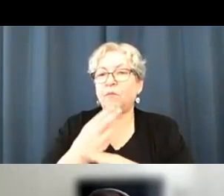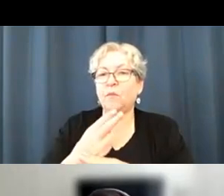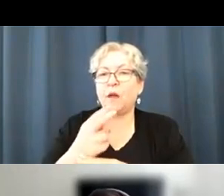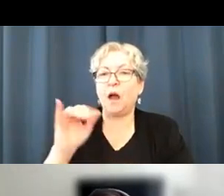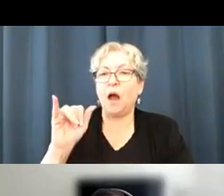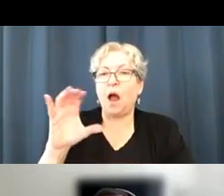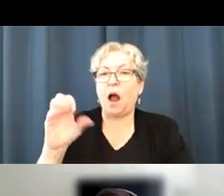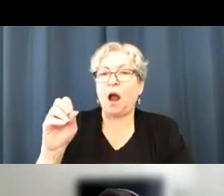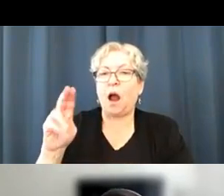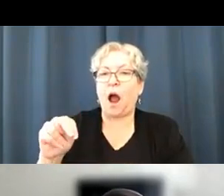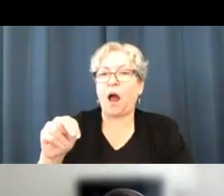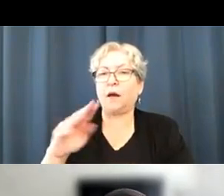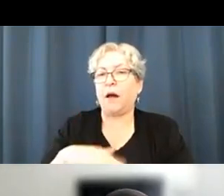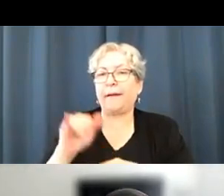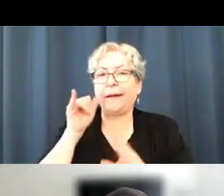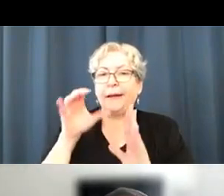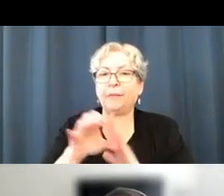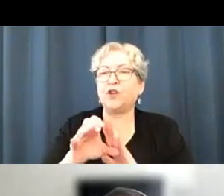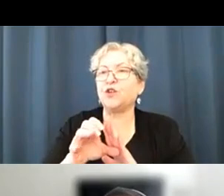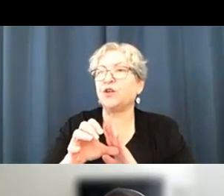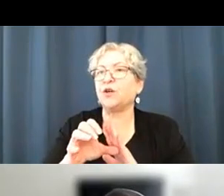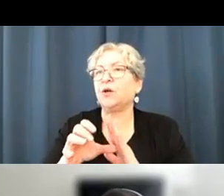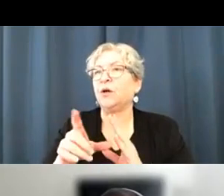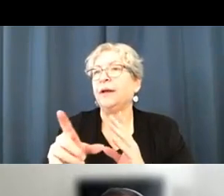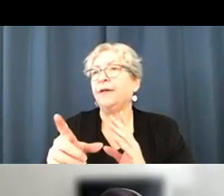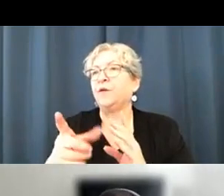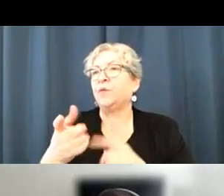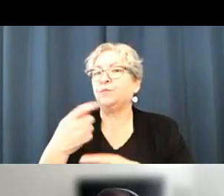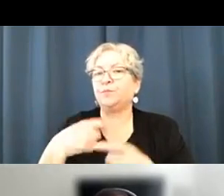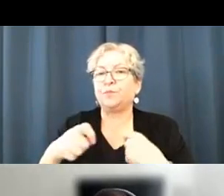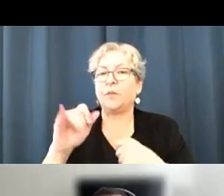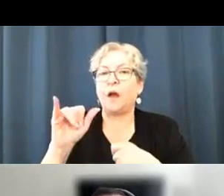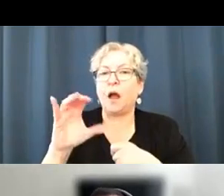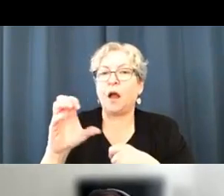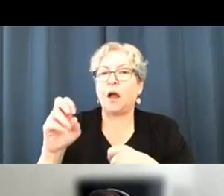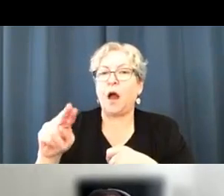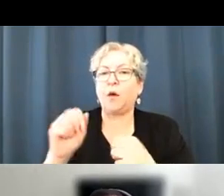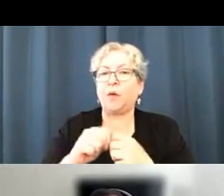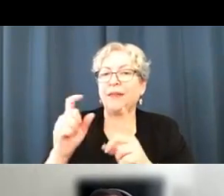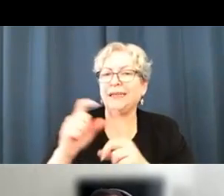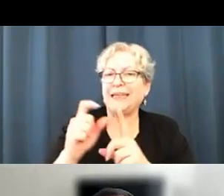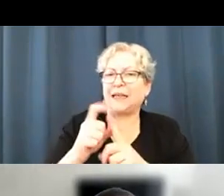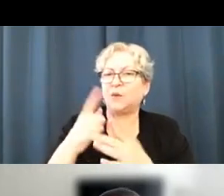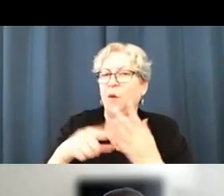or an image for a button, think about if you were to replace the icon with the text, what texts would you put there instead?